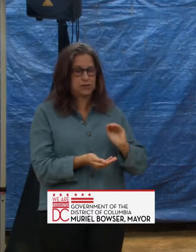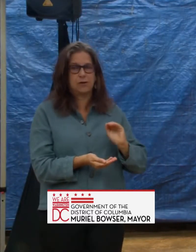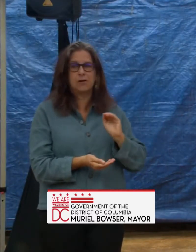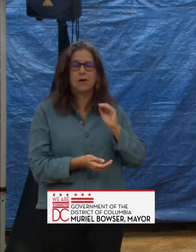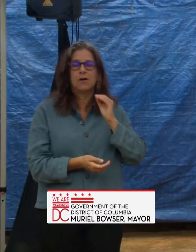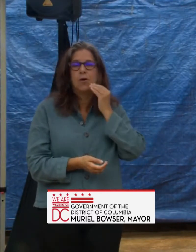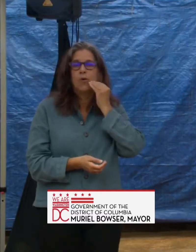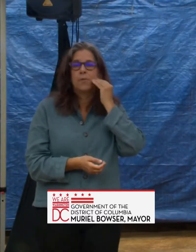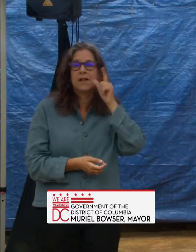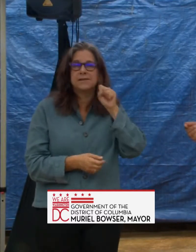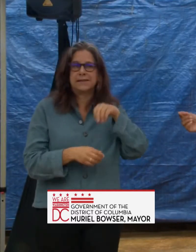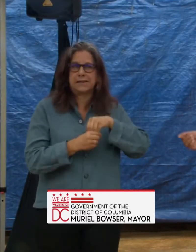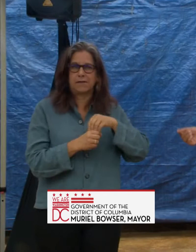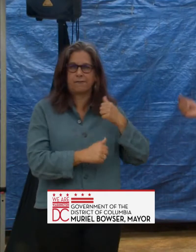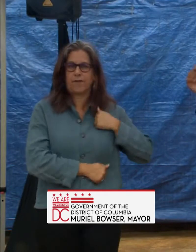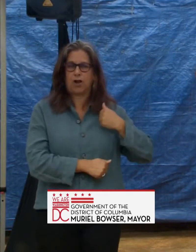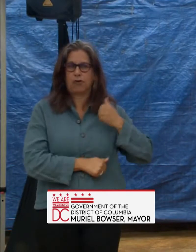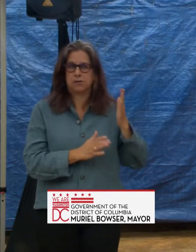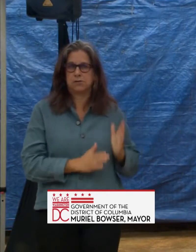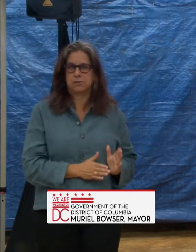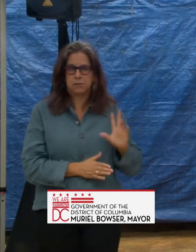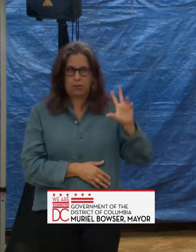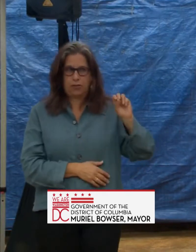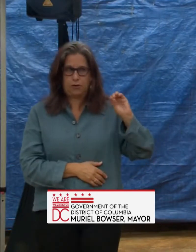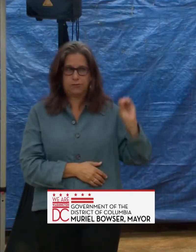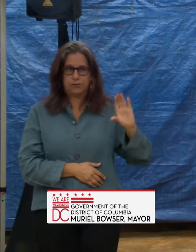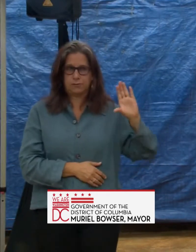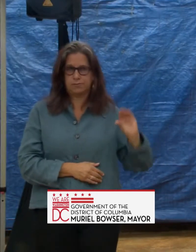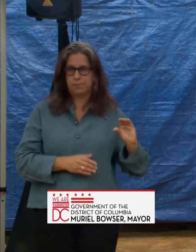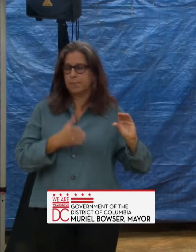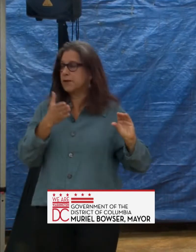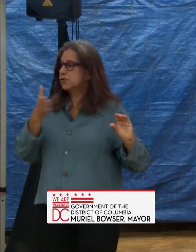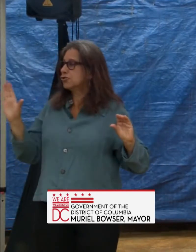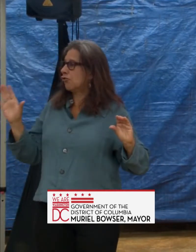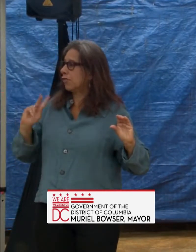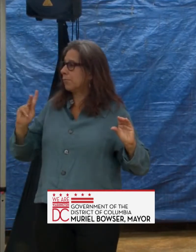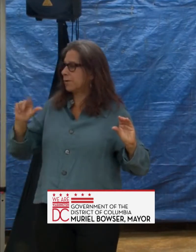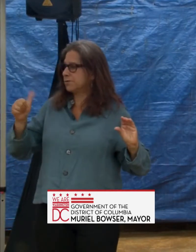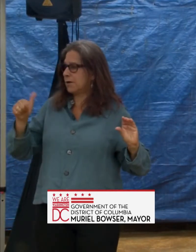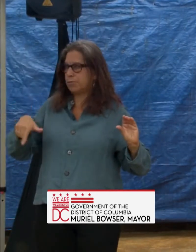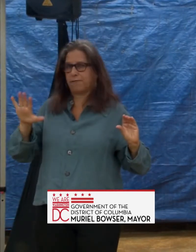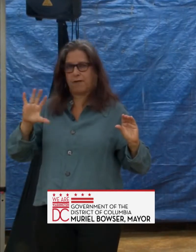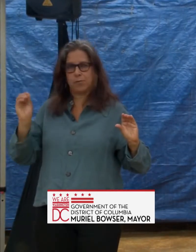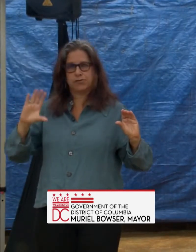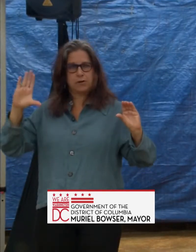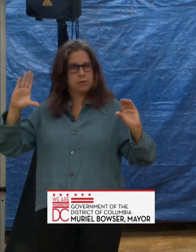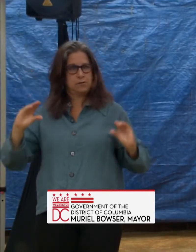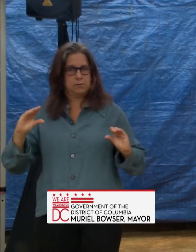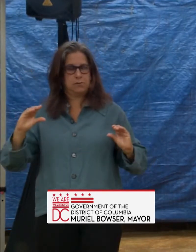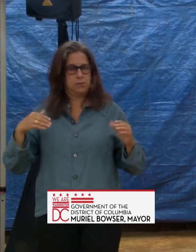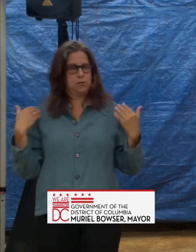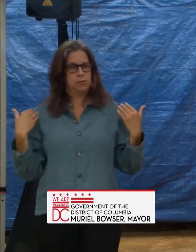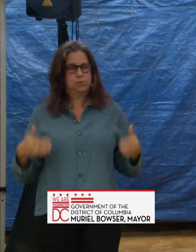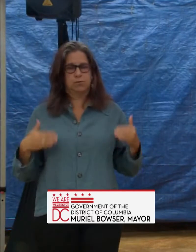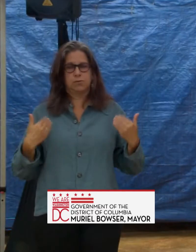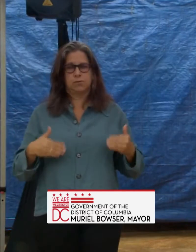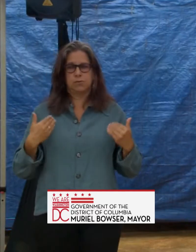VETERANS. HOMELESSNESS IS DOWN 30% AMONG OUR VETERANS. SO WE KNOW THAT THE REFORMS THAT